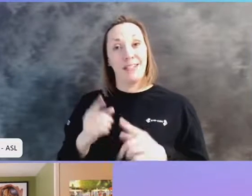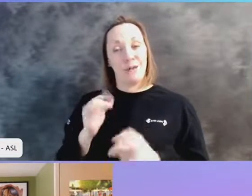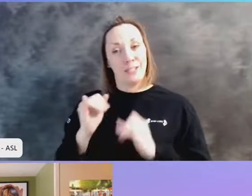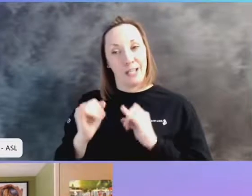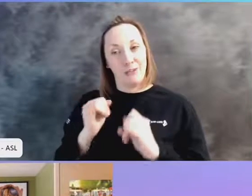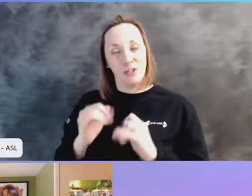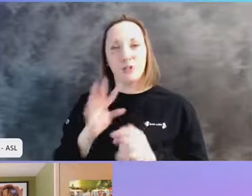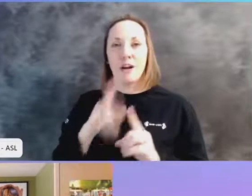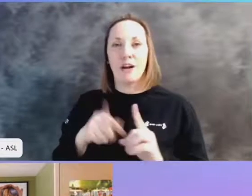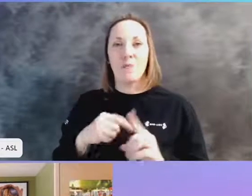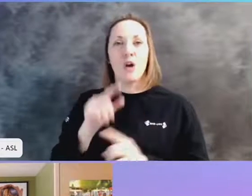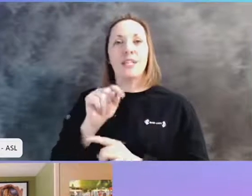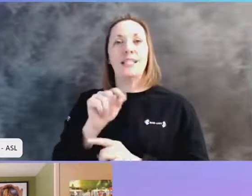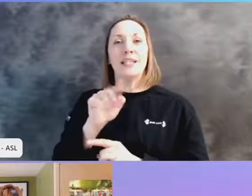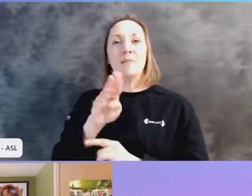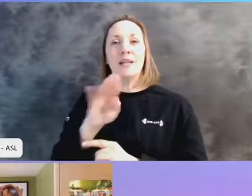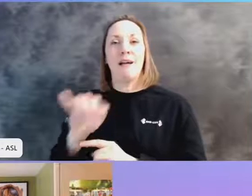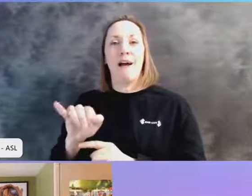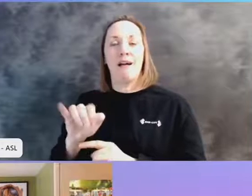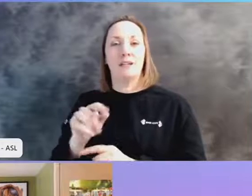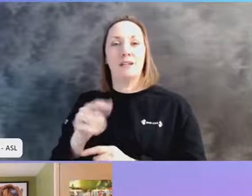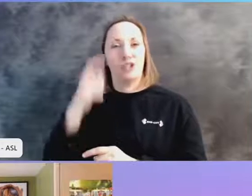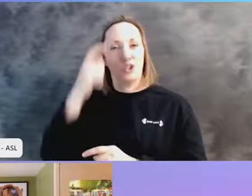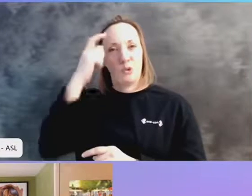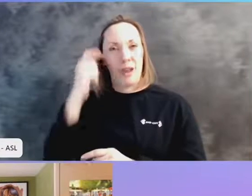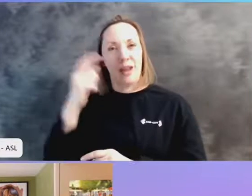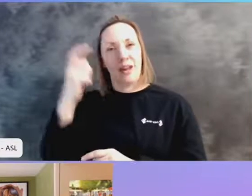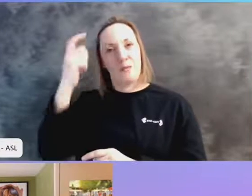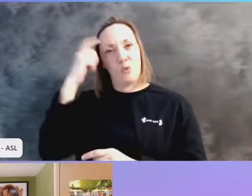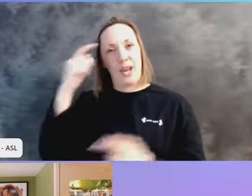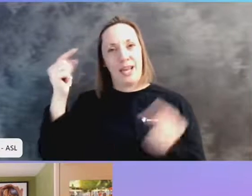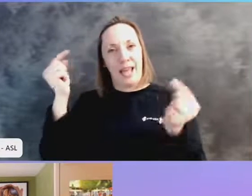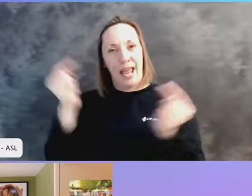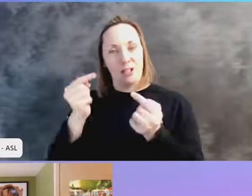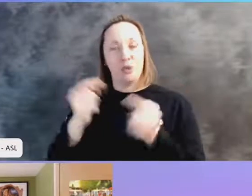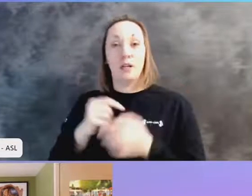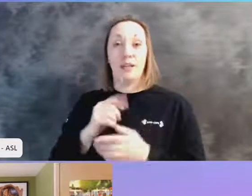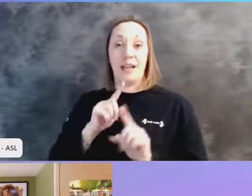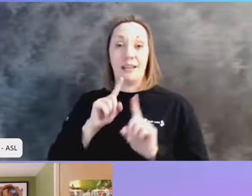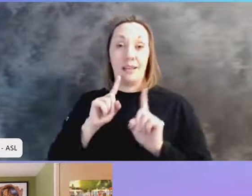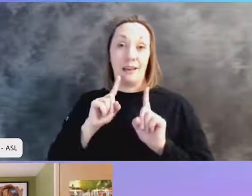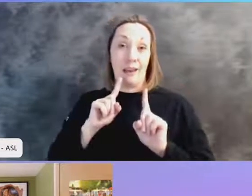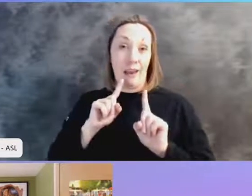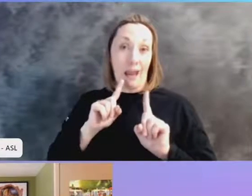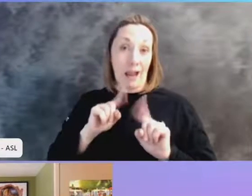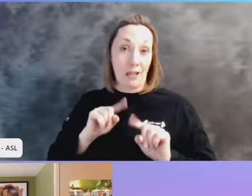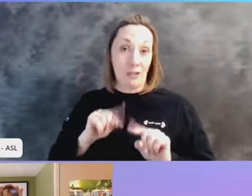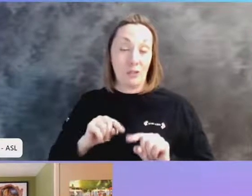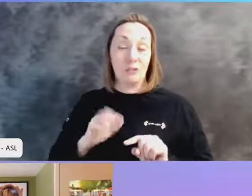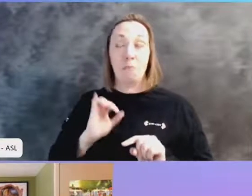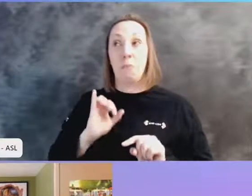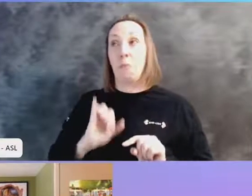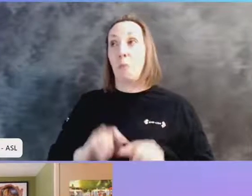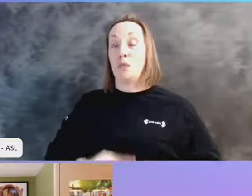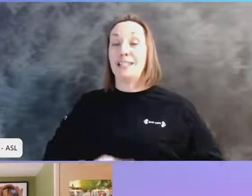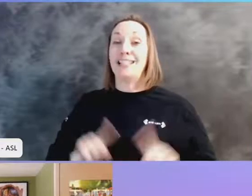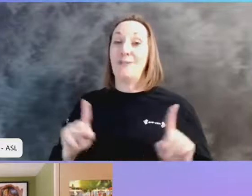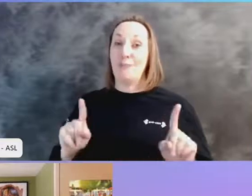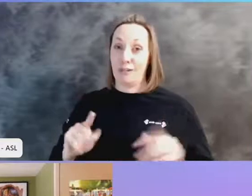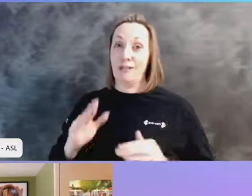don't want to single anybody out, but a good friend of mine was interviewed talking about traumatic brain injury